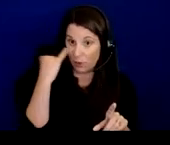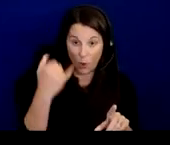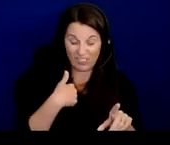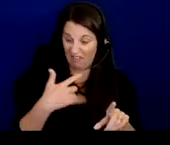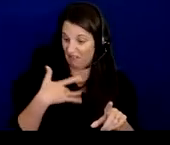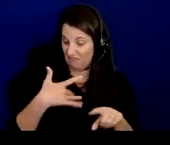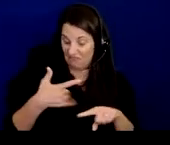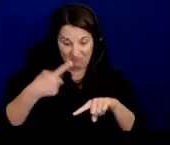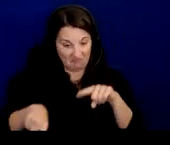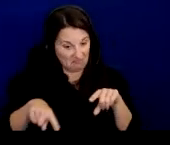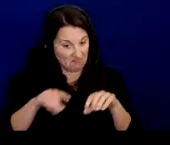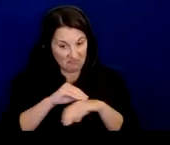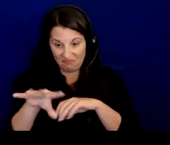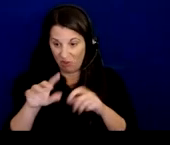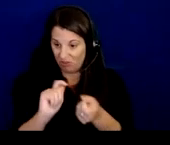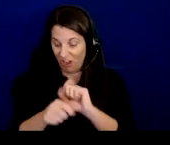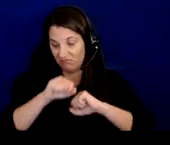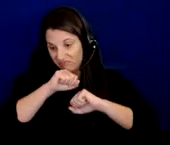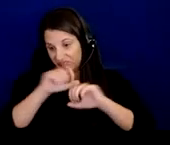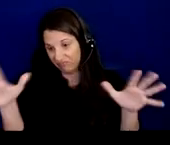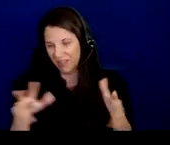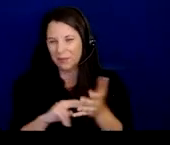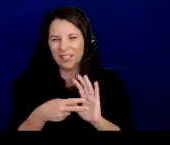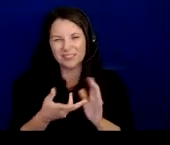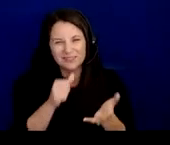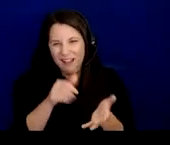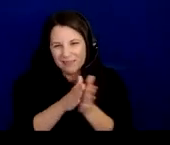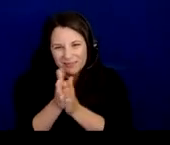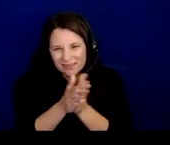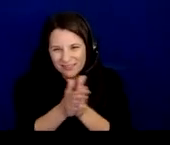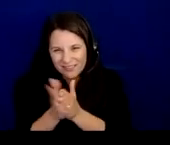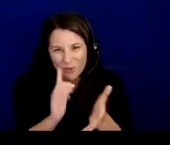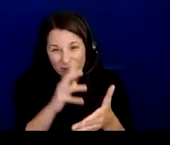Right? We know this to be true. I certainly saw this with my students that developed this app.